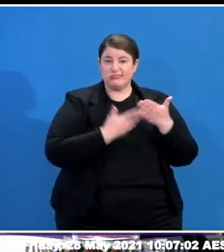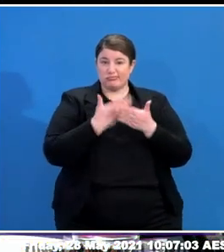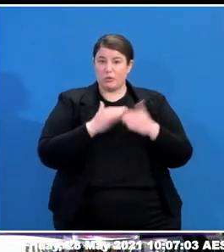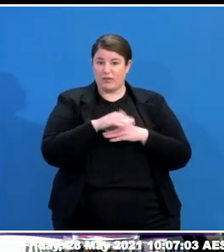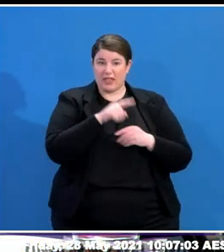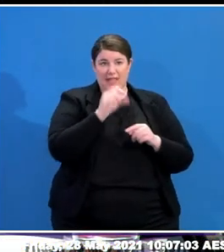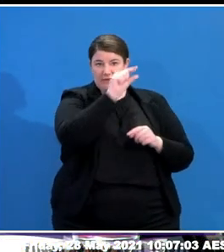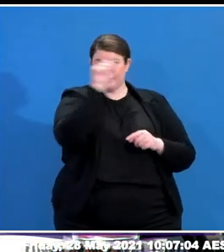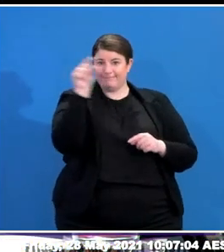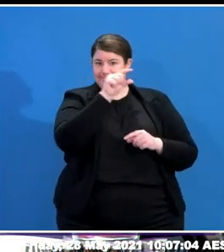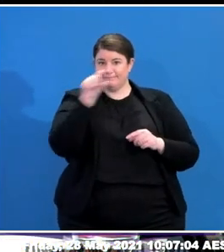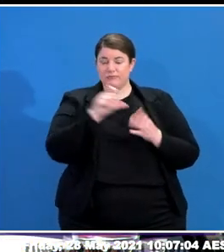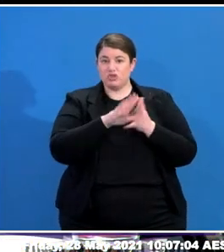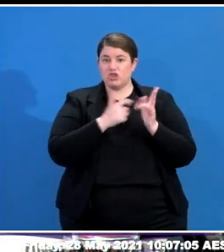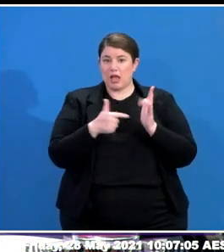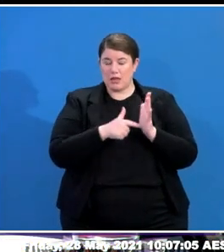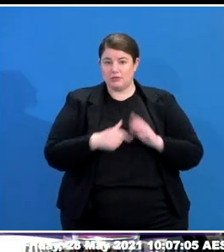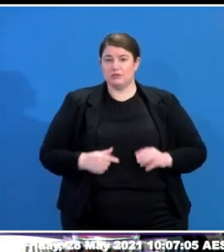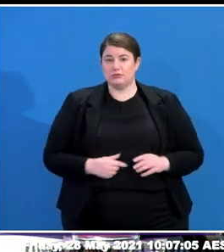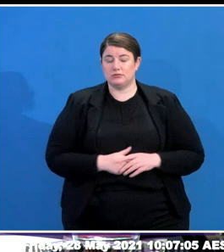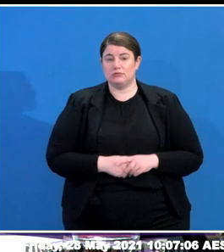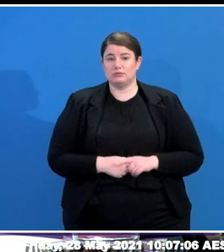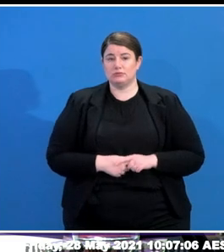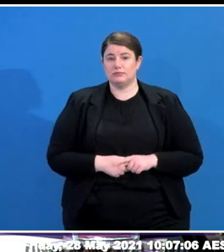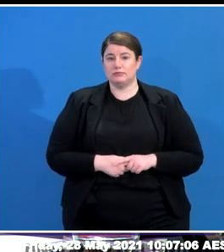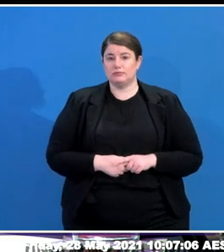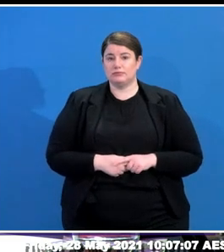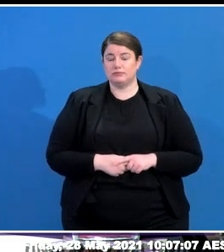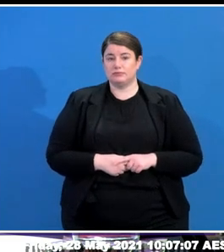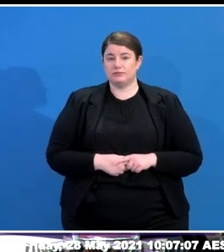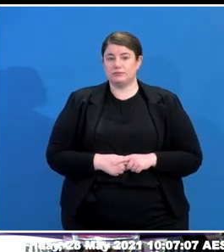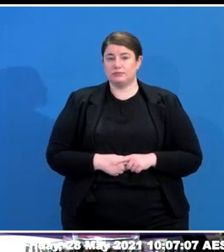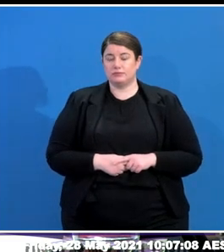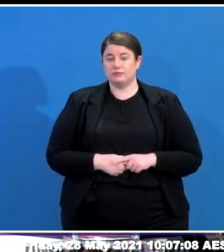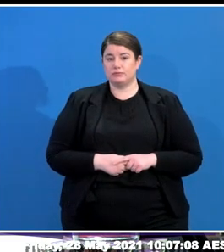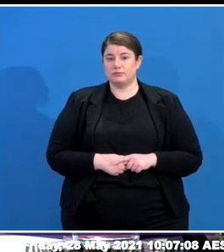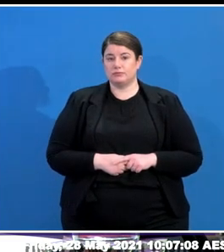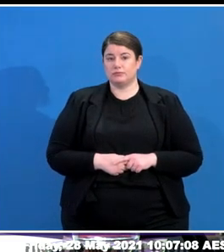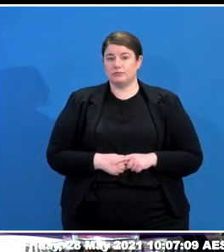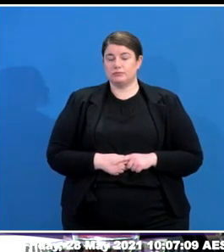Yes. What I want to put to you is that with respect to all the minutes